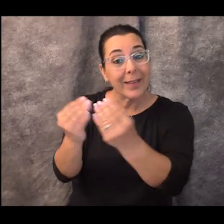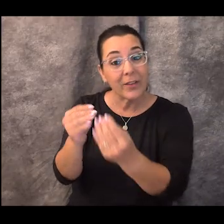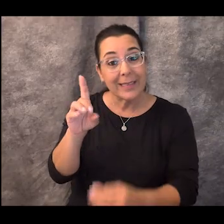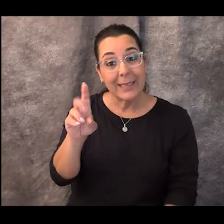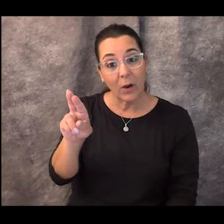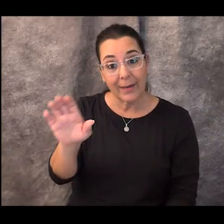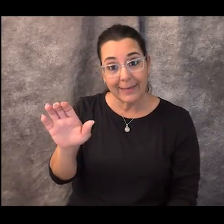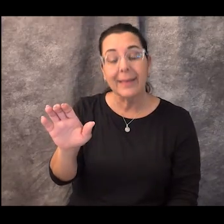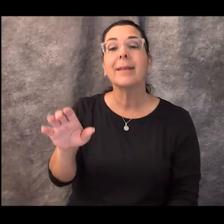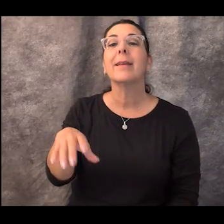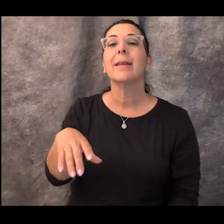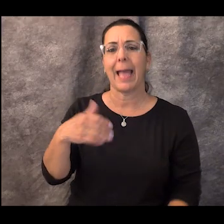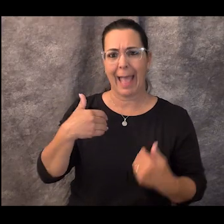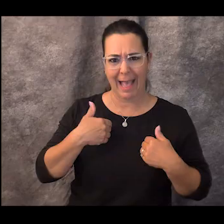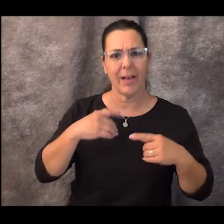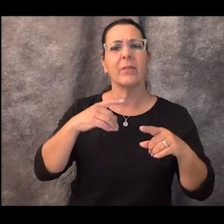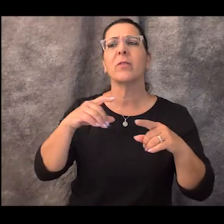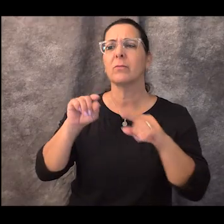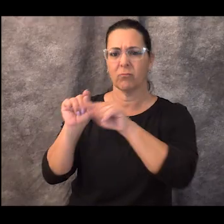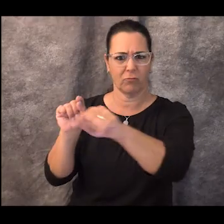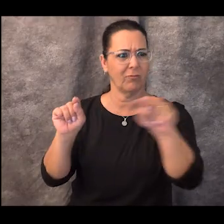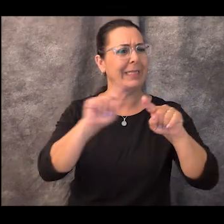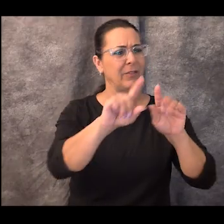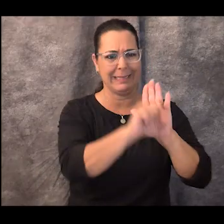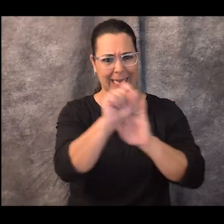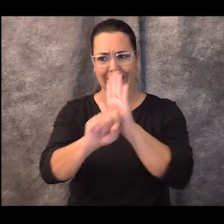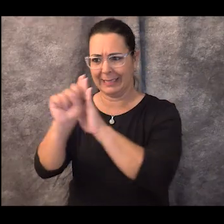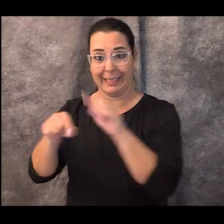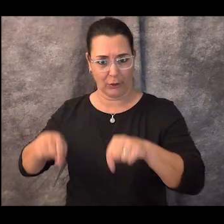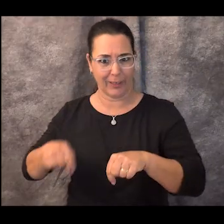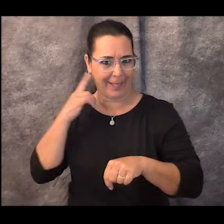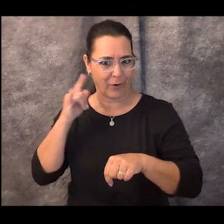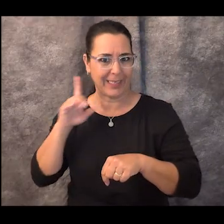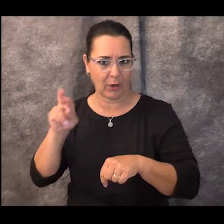that exist in every state, in DC, all of the inhabited territories.